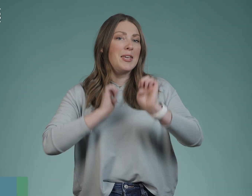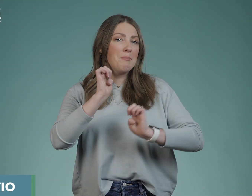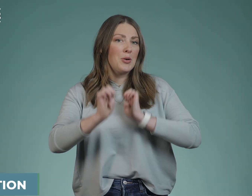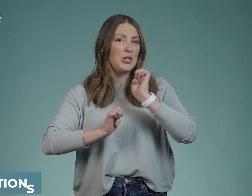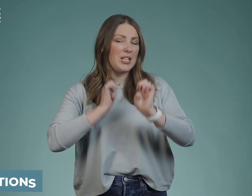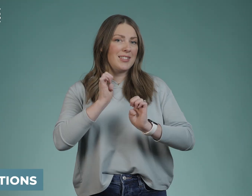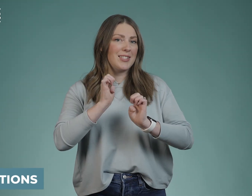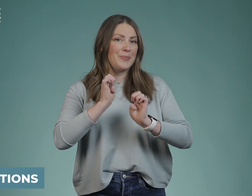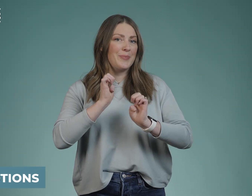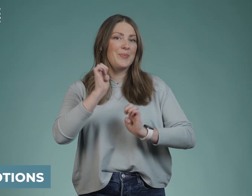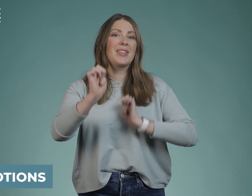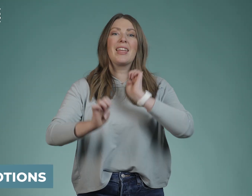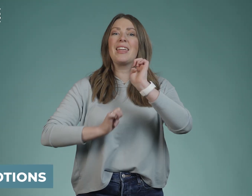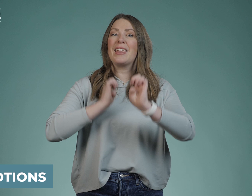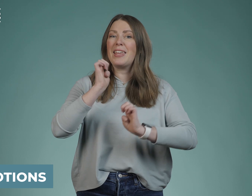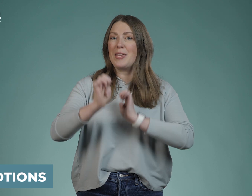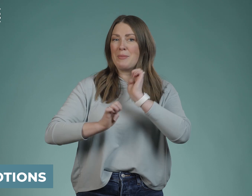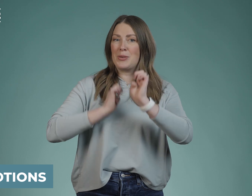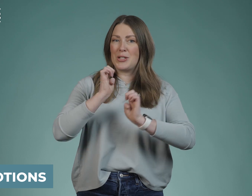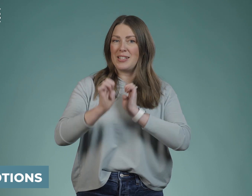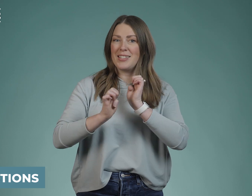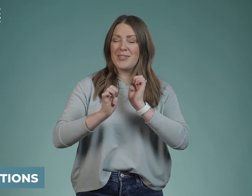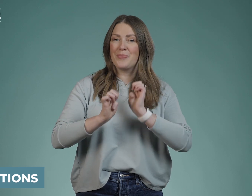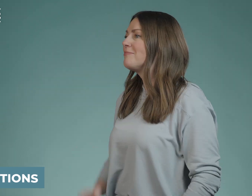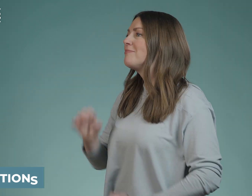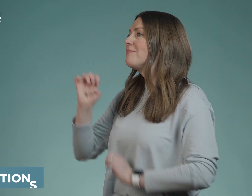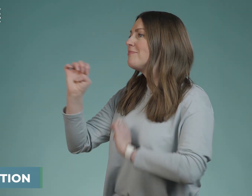Emotions.